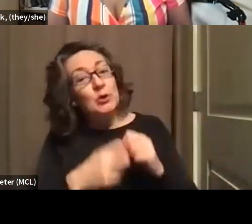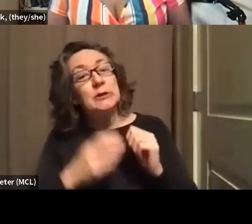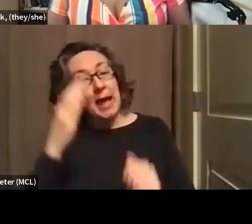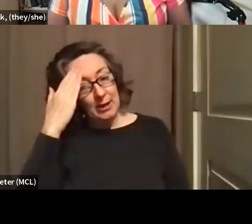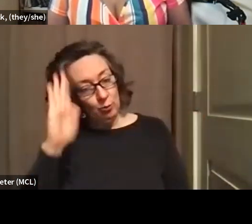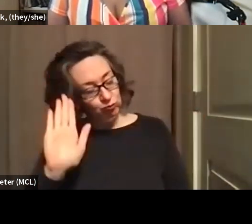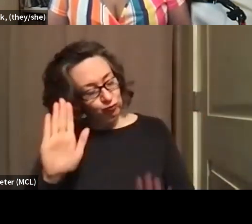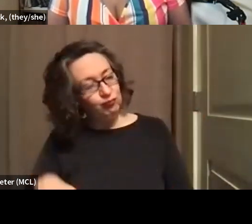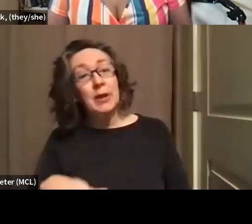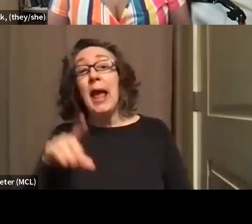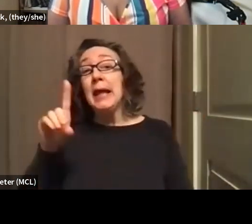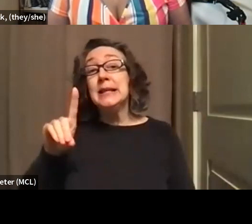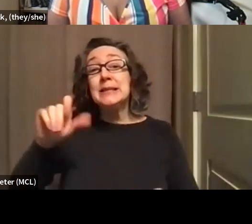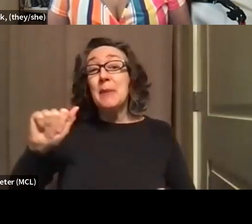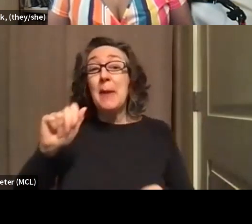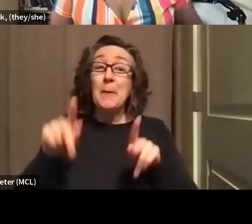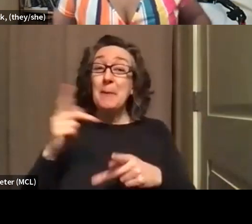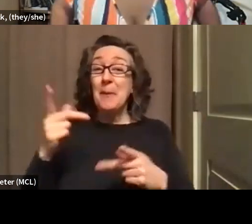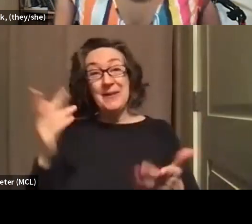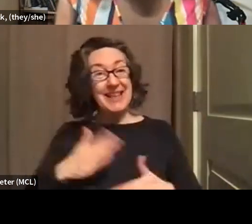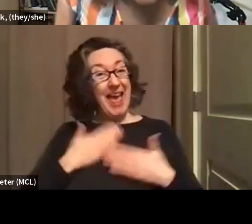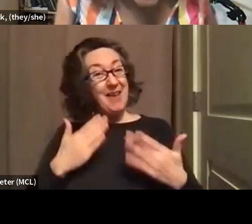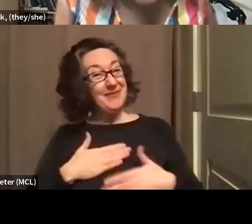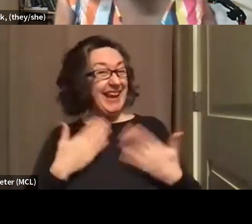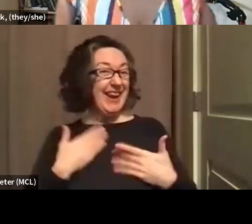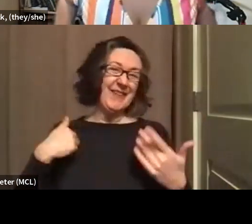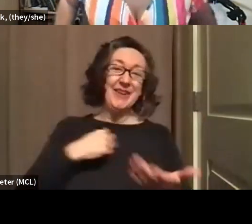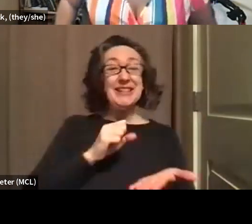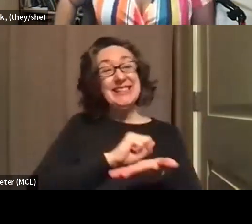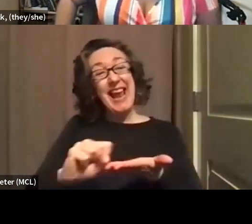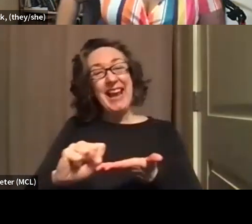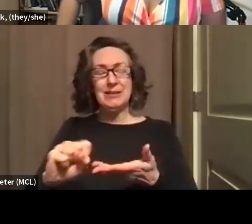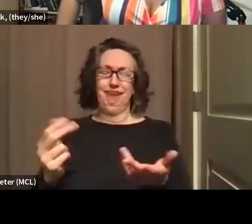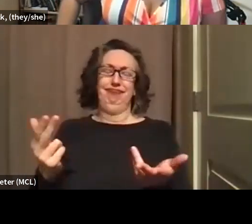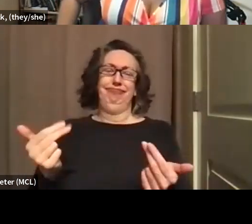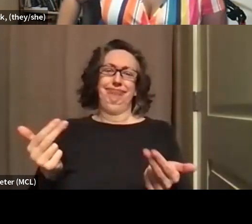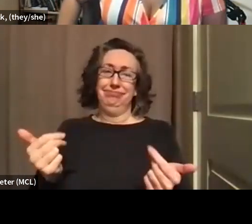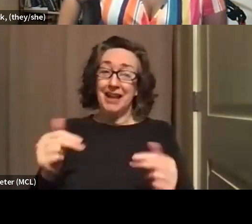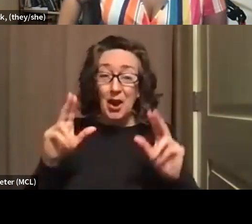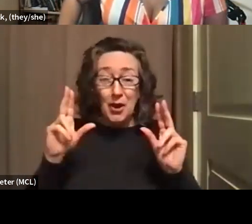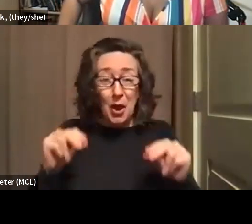Disabled people aren't nice and happy all of the time. It's rough.